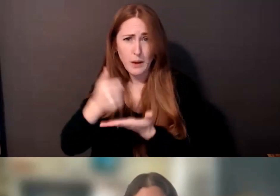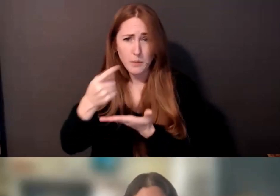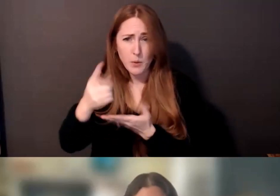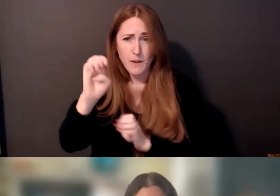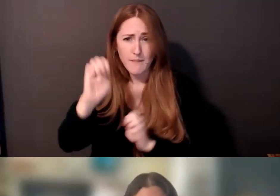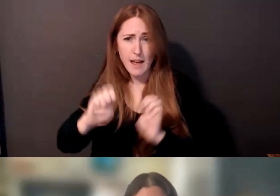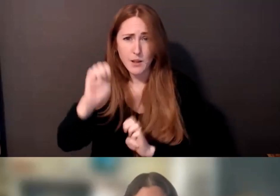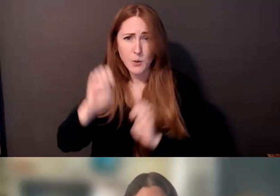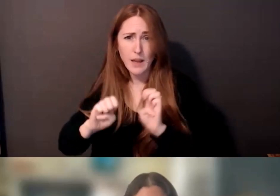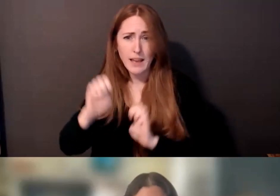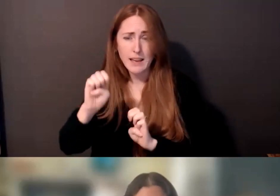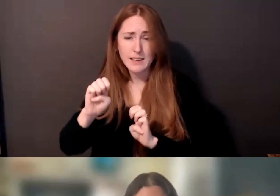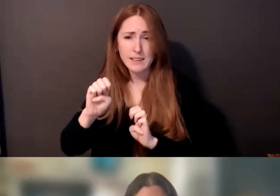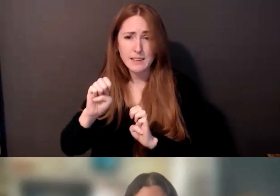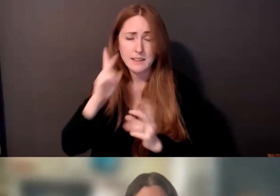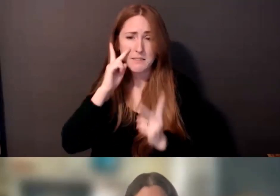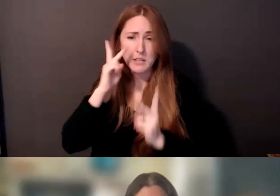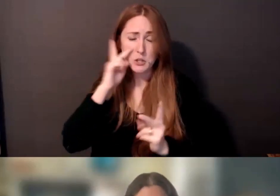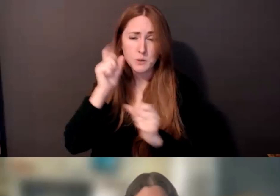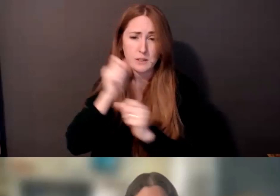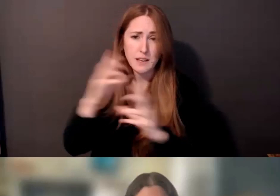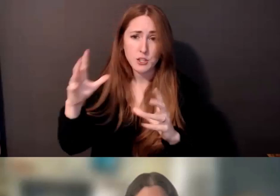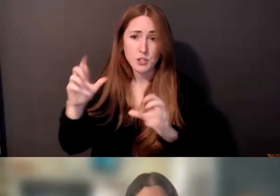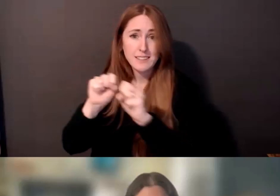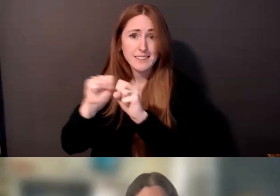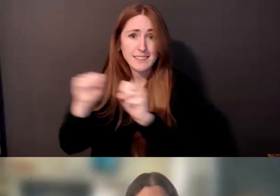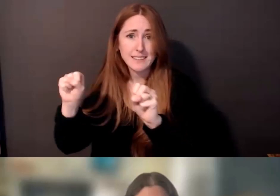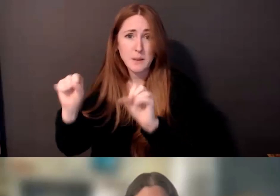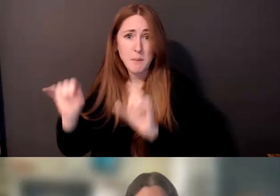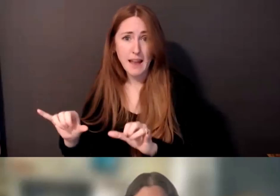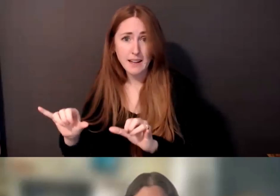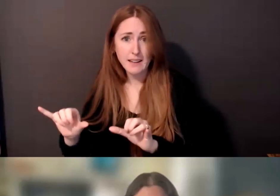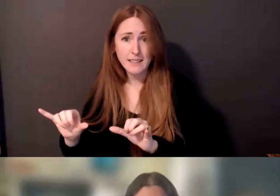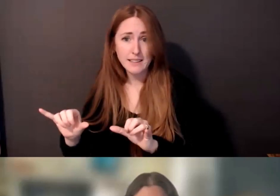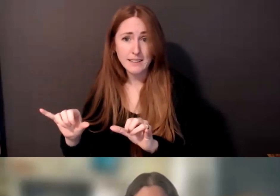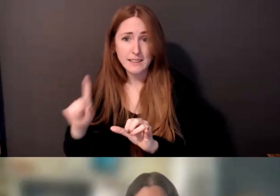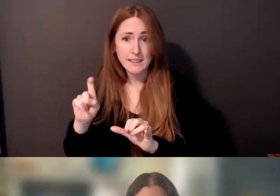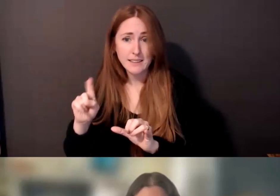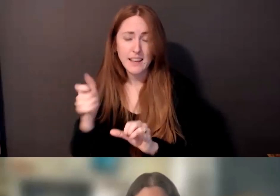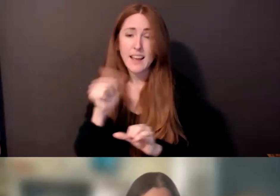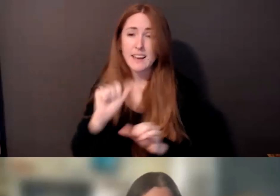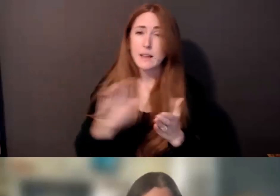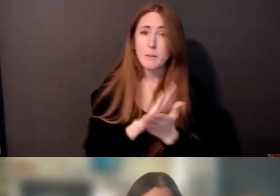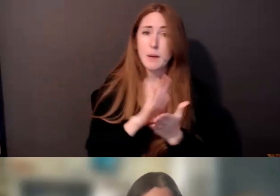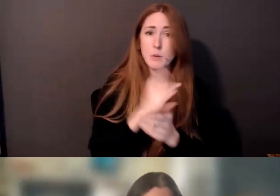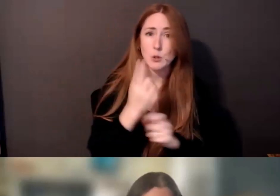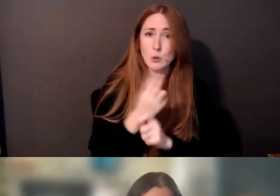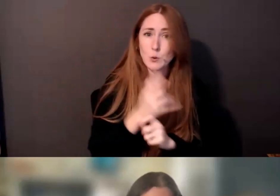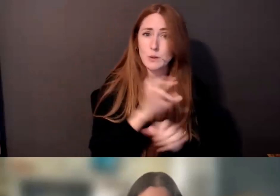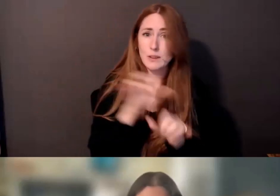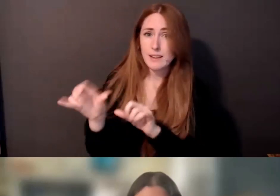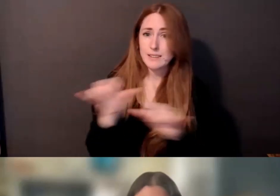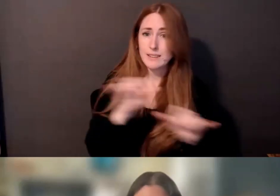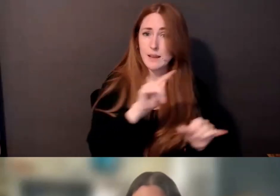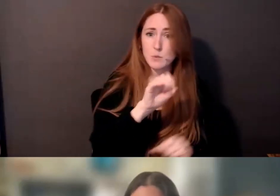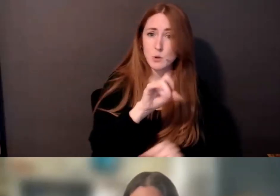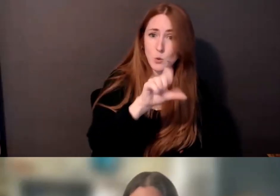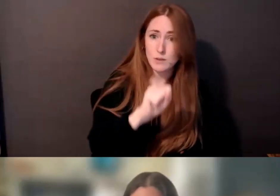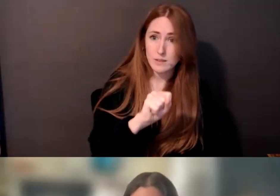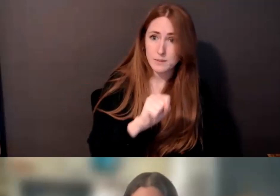Did any of the papers use the same tools?" So we did find some of the articles